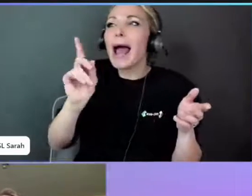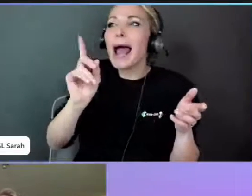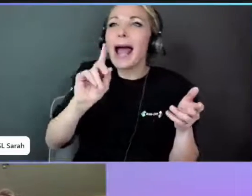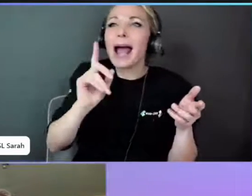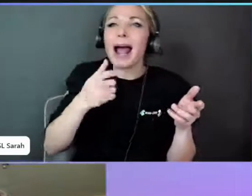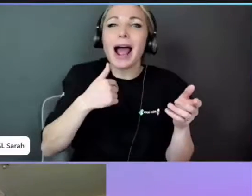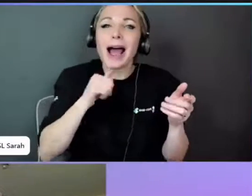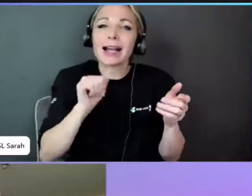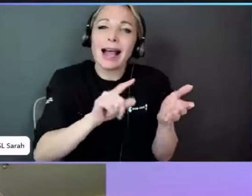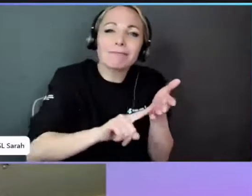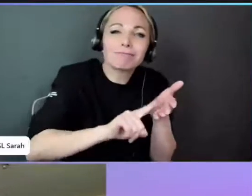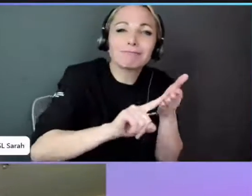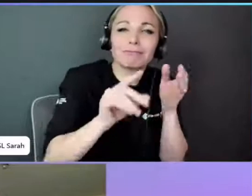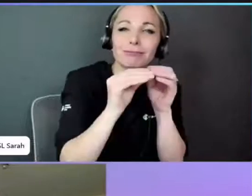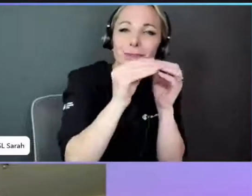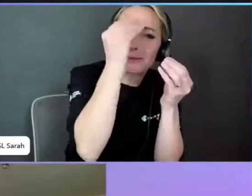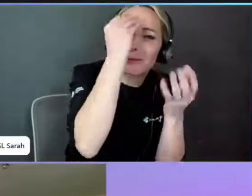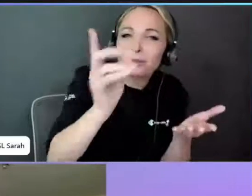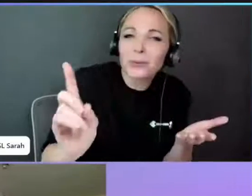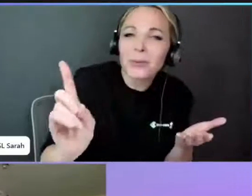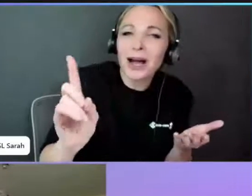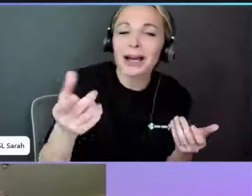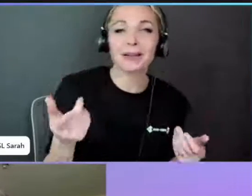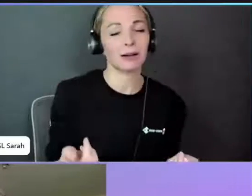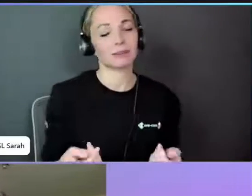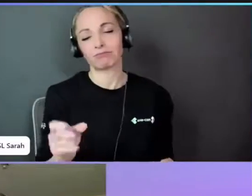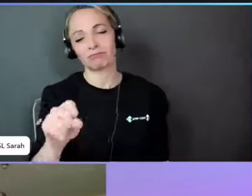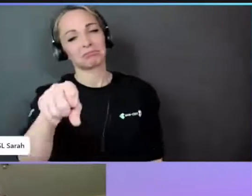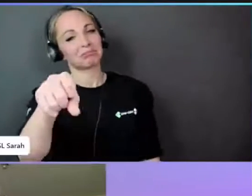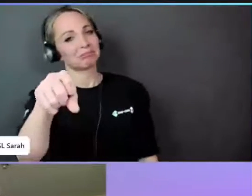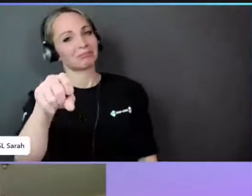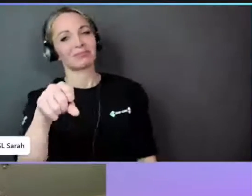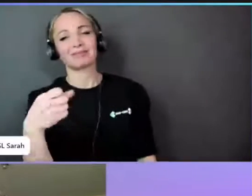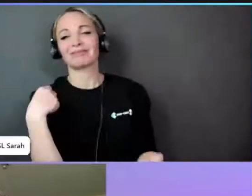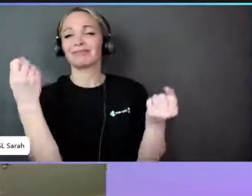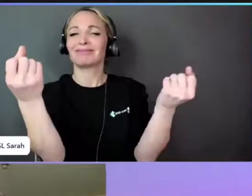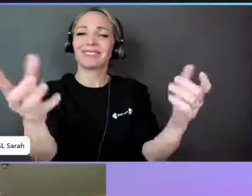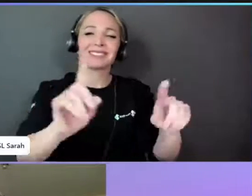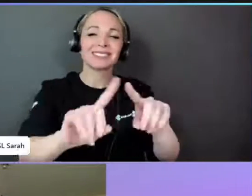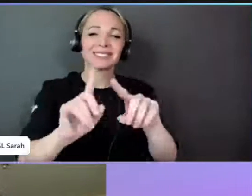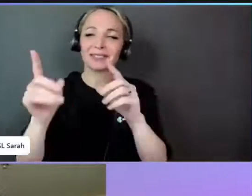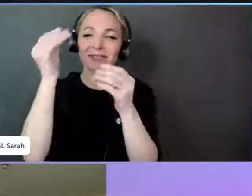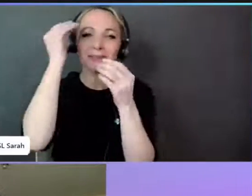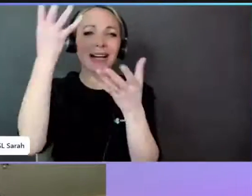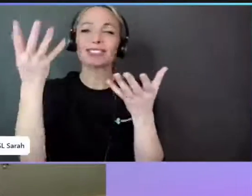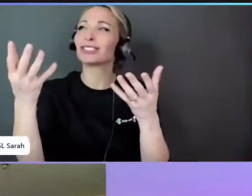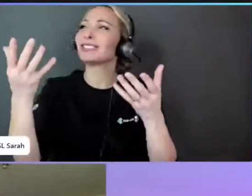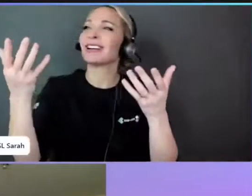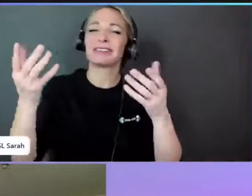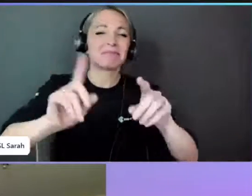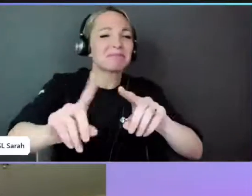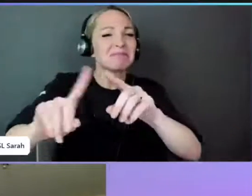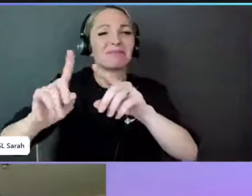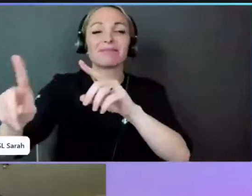So yeah, there's all the information in the world about our products and our offerings on deque.com